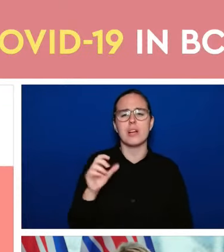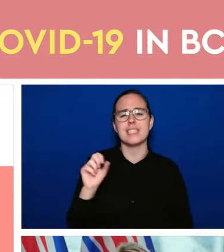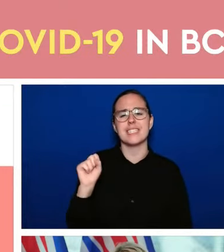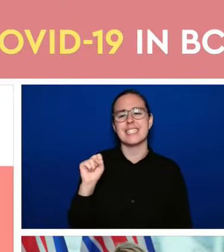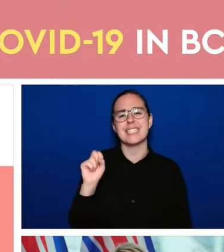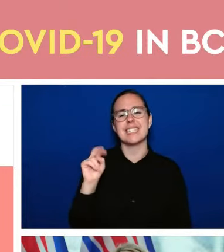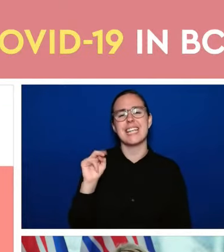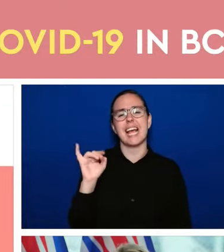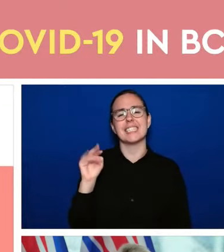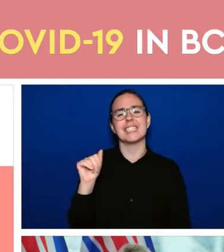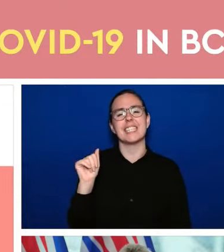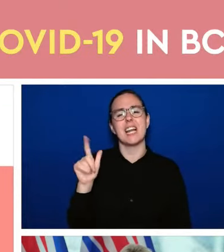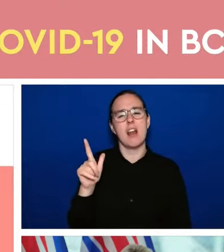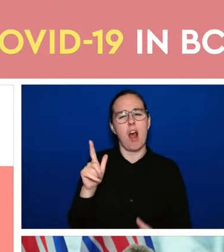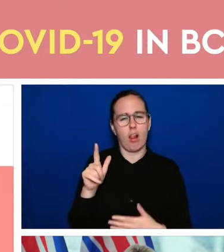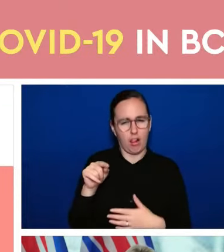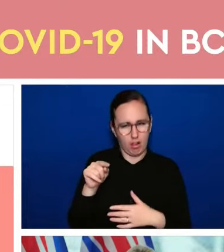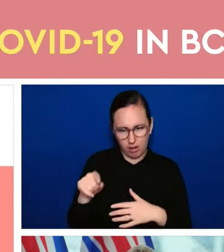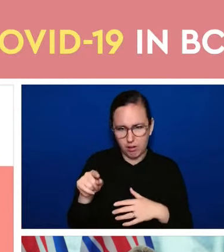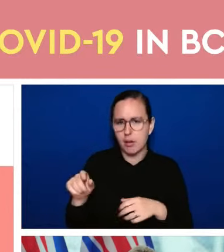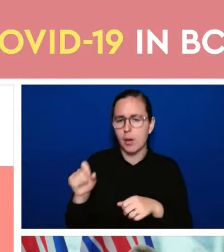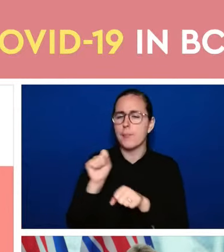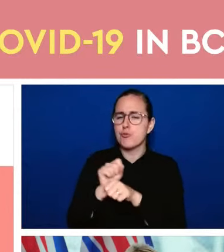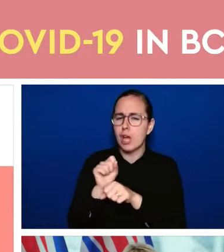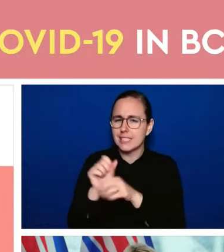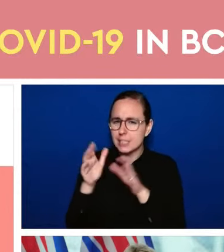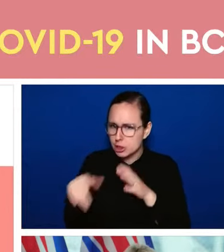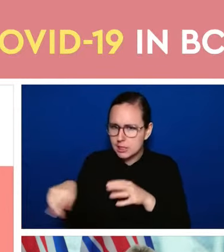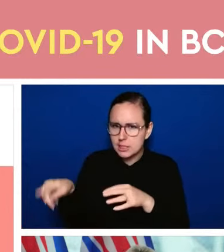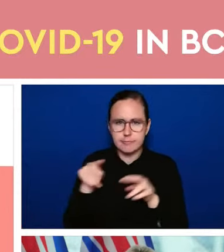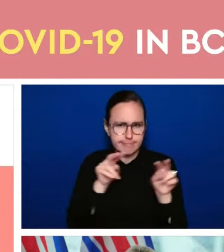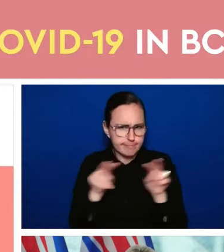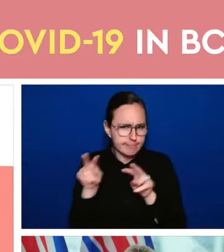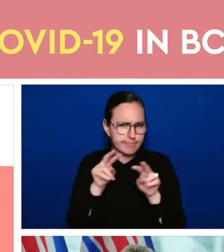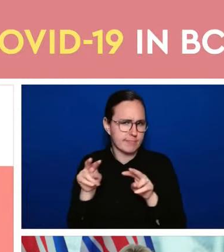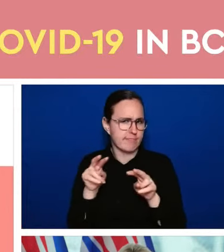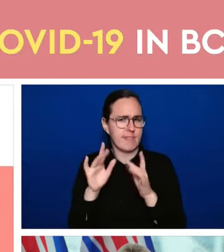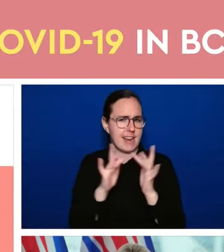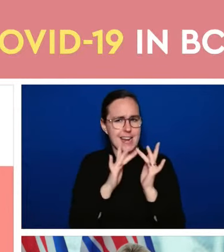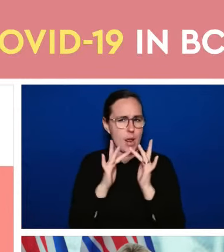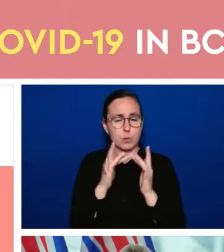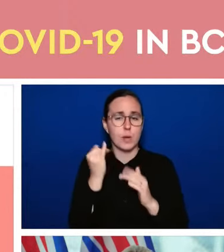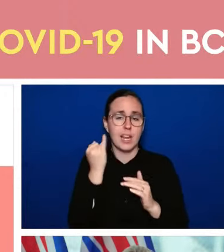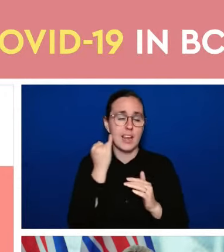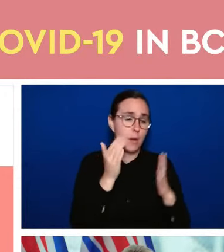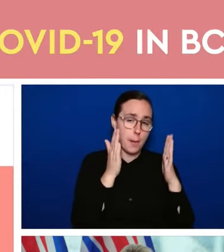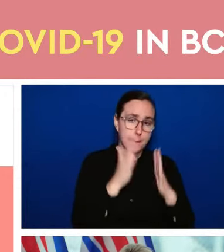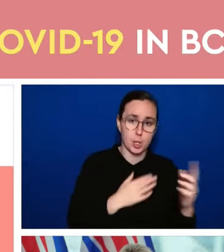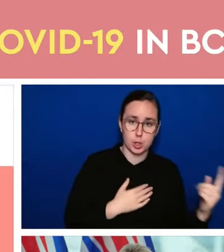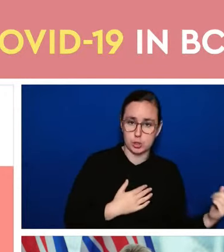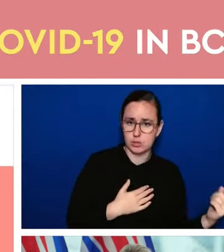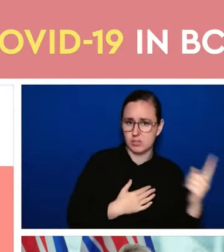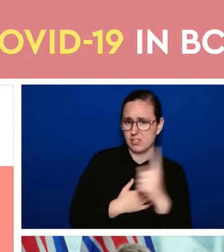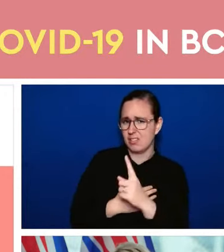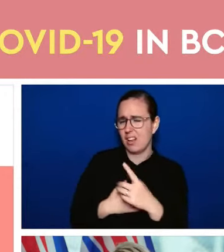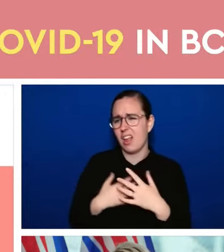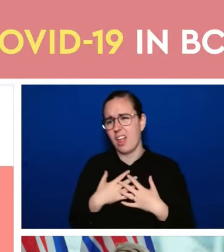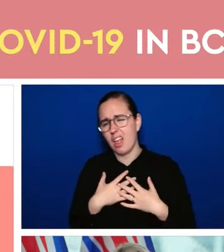physician or clinic- for. A mystery illness you get tested